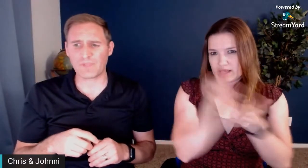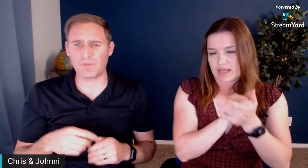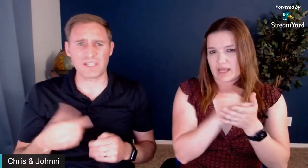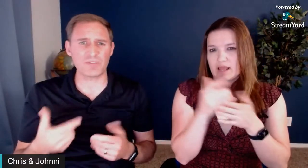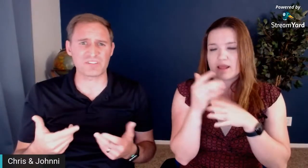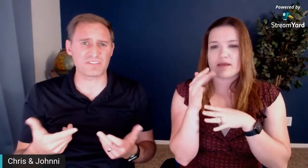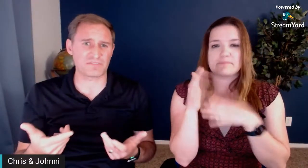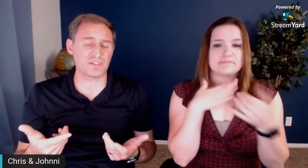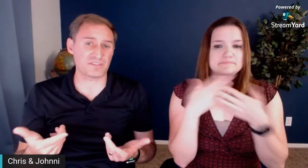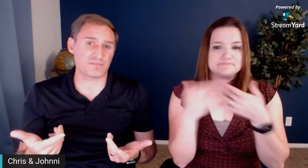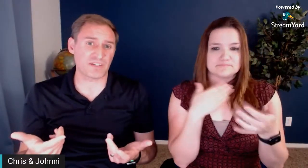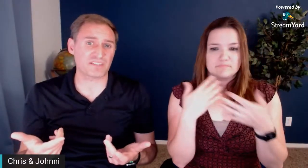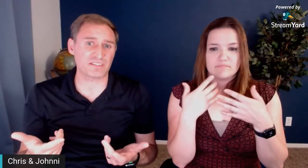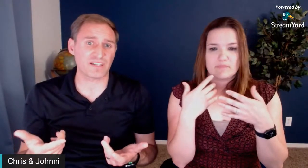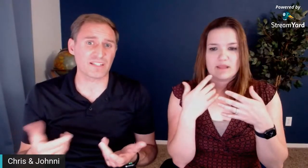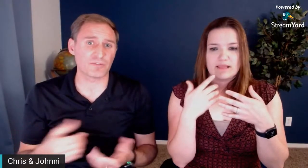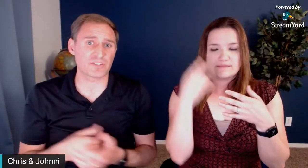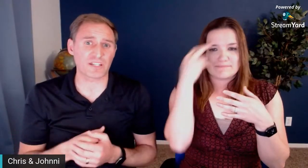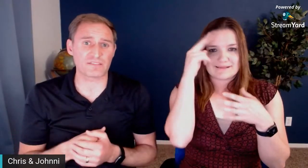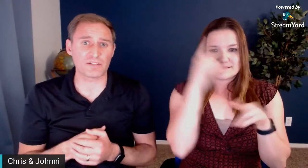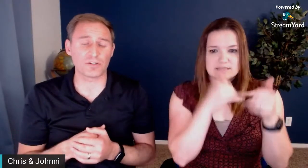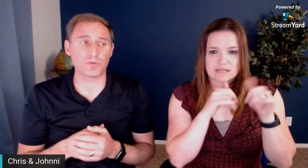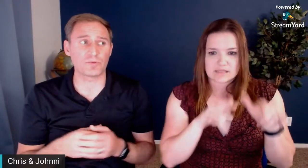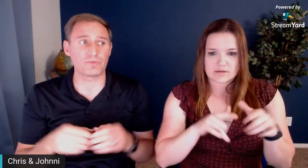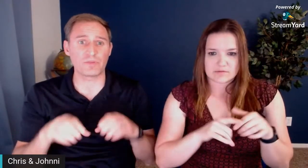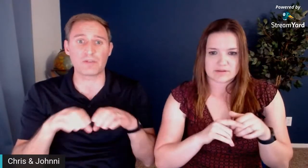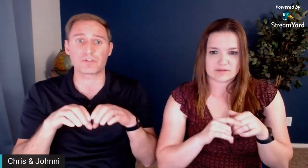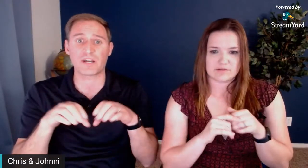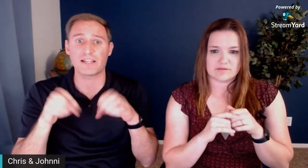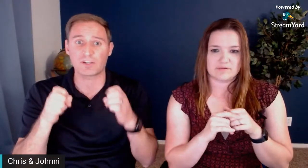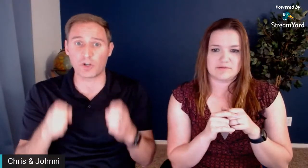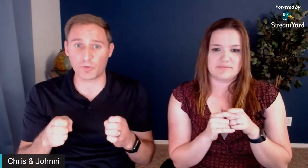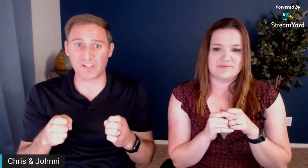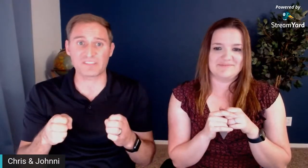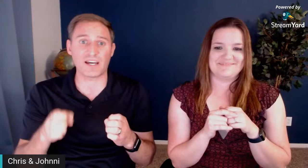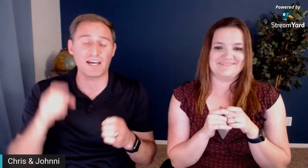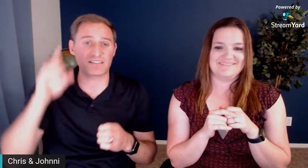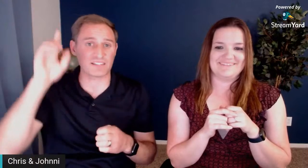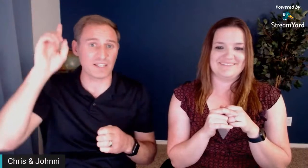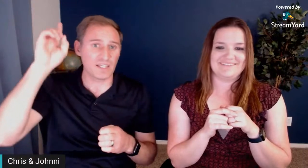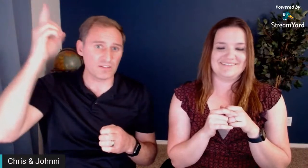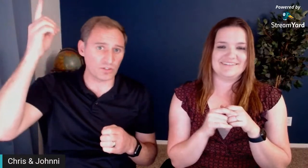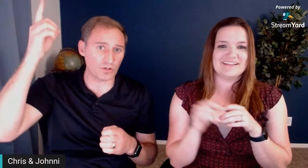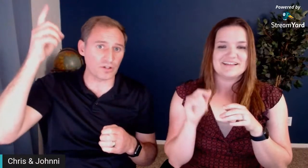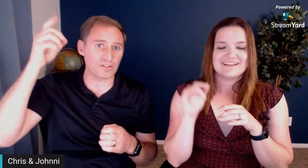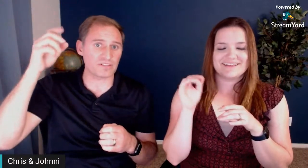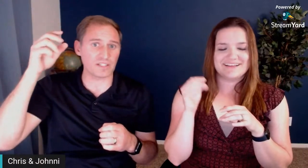but anyways it's mexican sign language and so we were taught like como estas and dios and